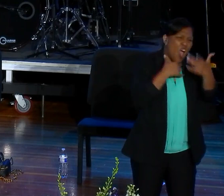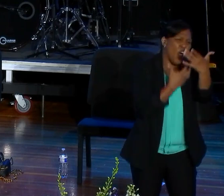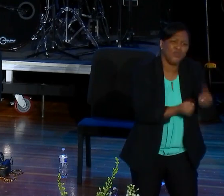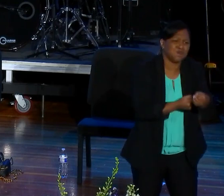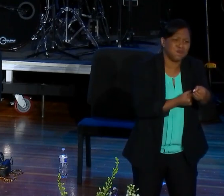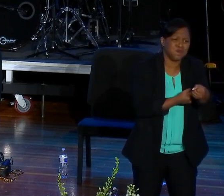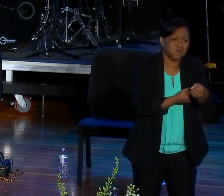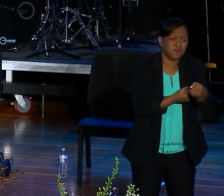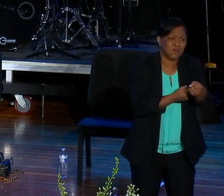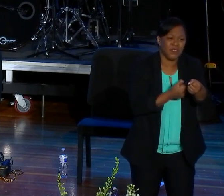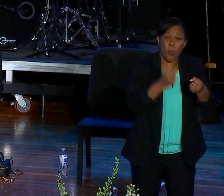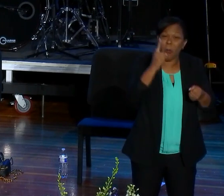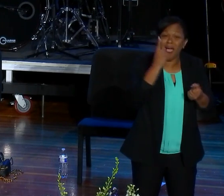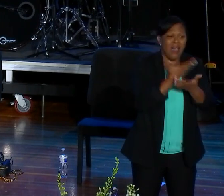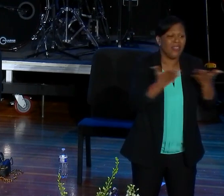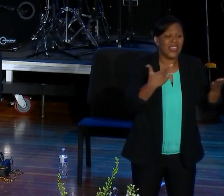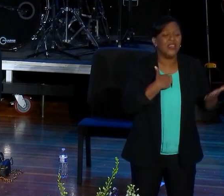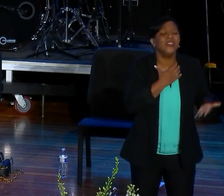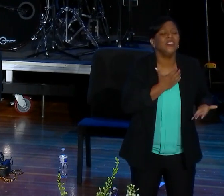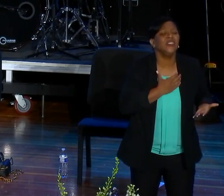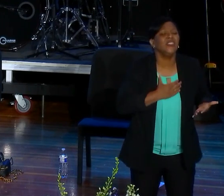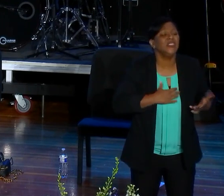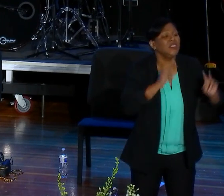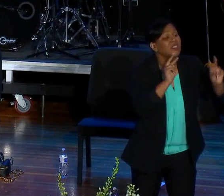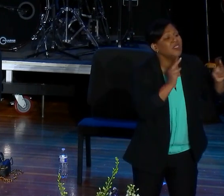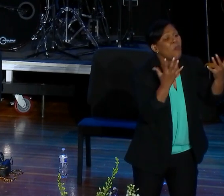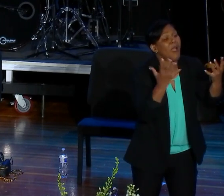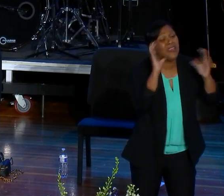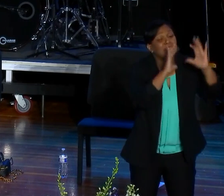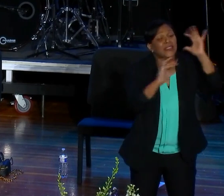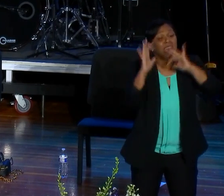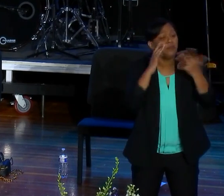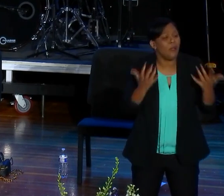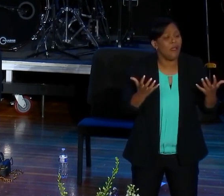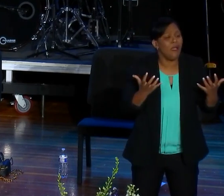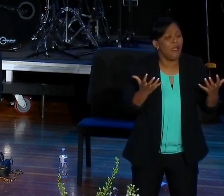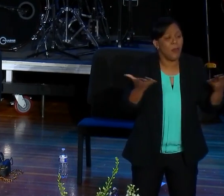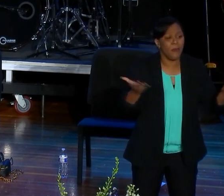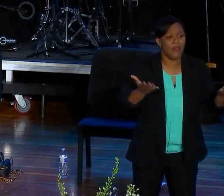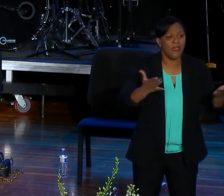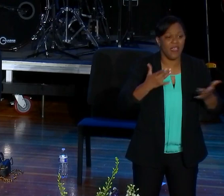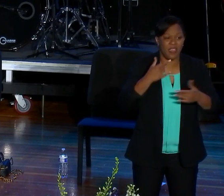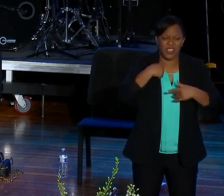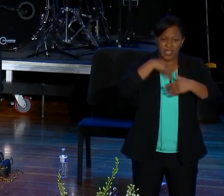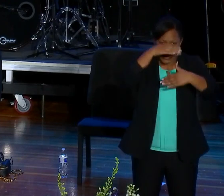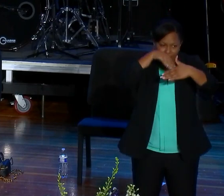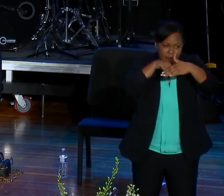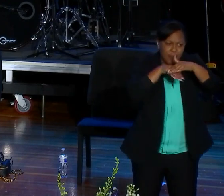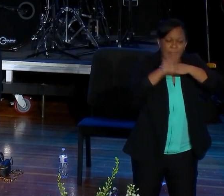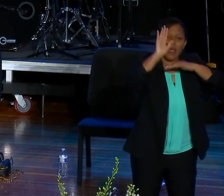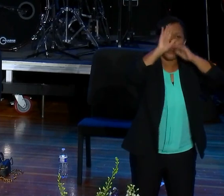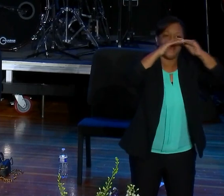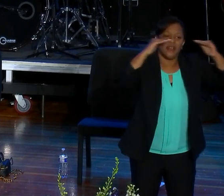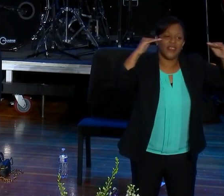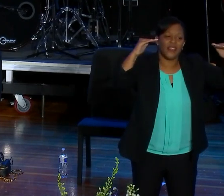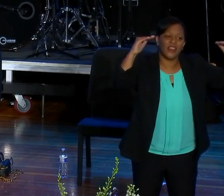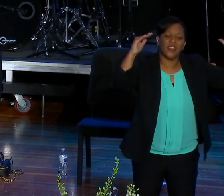RISE AGAINST ME. IN THIS I SHALL BE CONFIDENT. ONE THING I HAVE DESIRED OF THE LORD THEY WILL SEEK AFTER, THEY